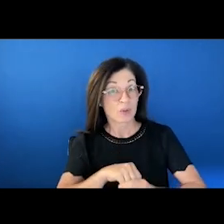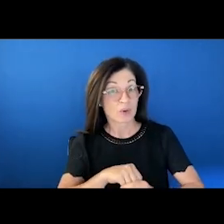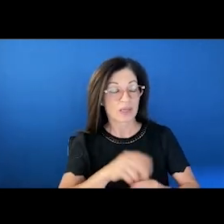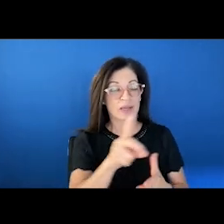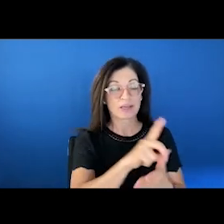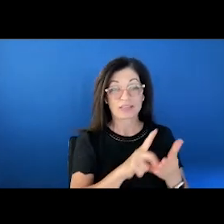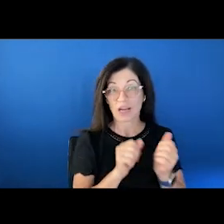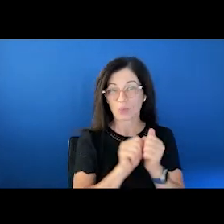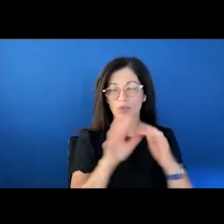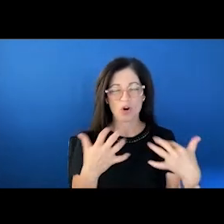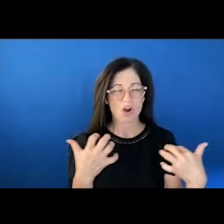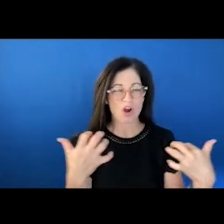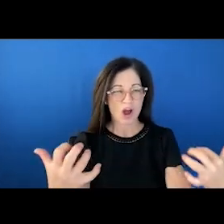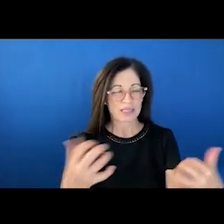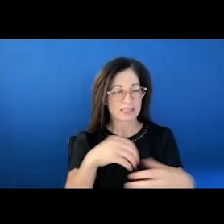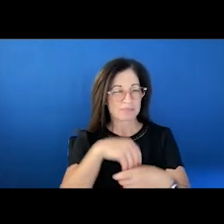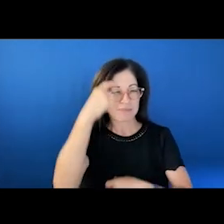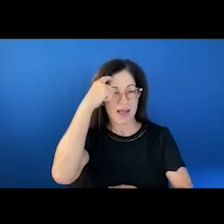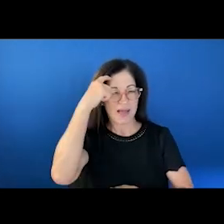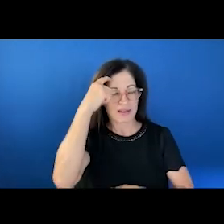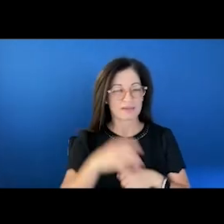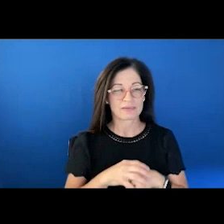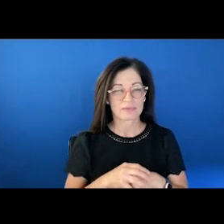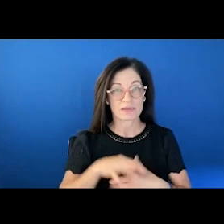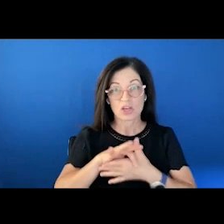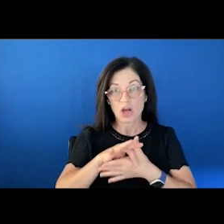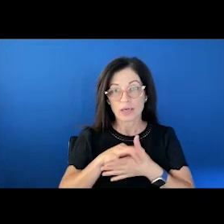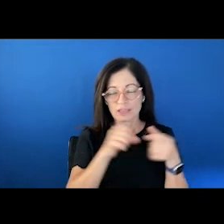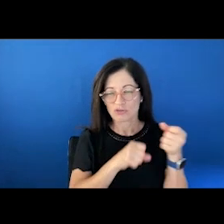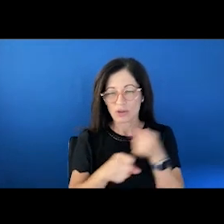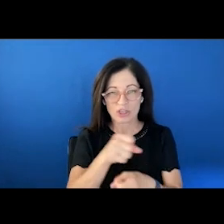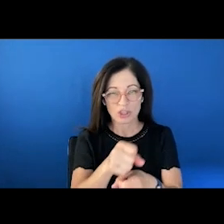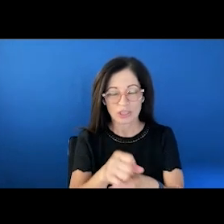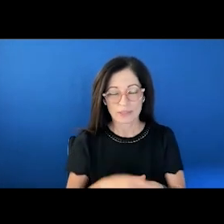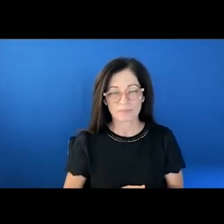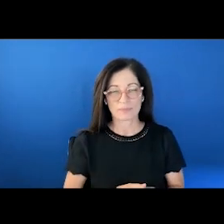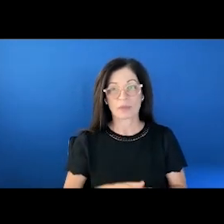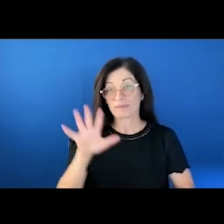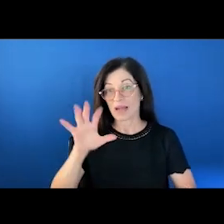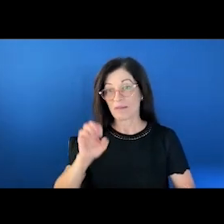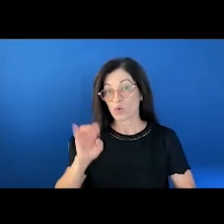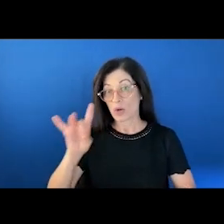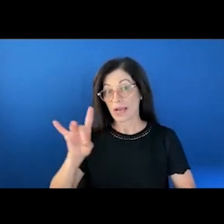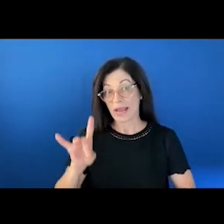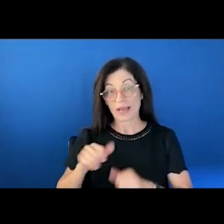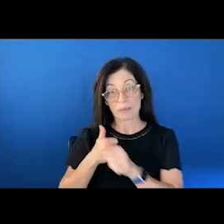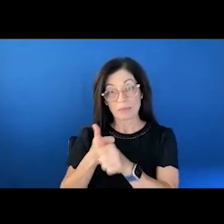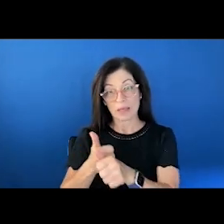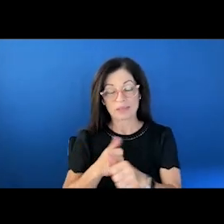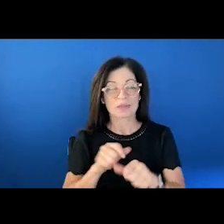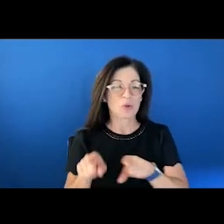your audience in mind, content strategy, 508 compliance, and ongoing maintenance.